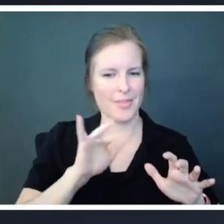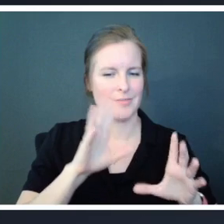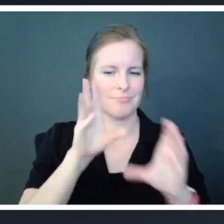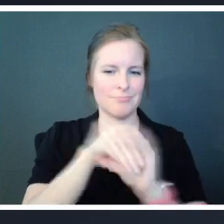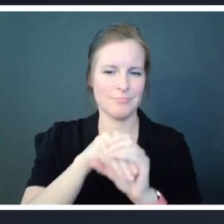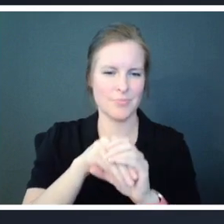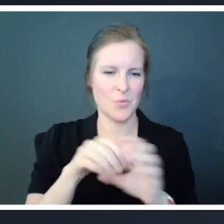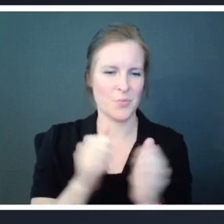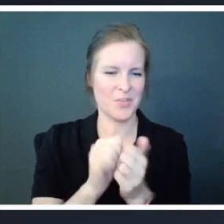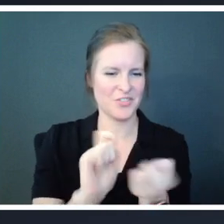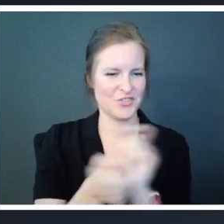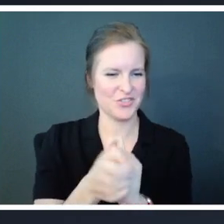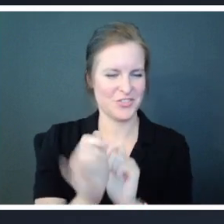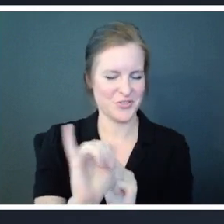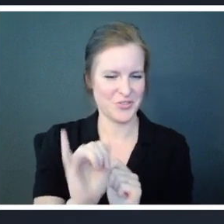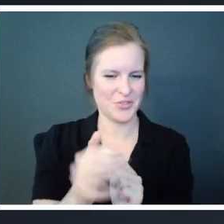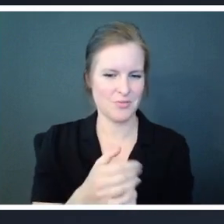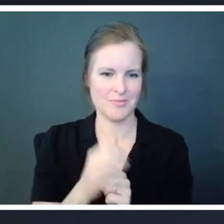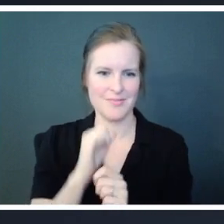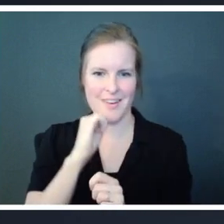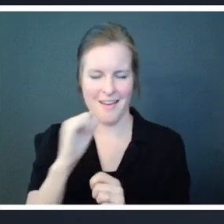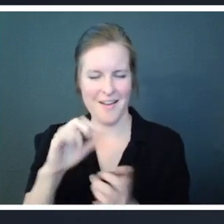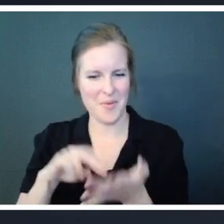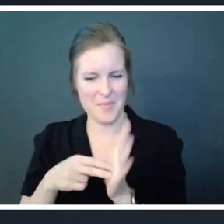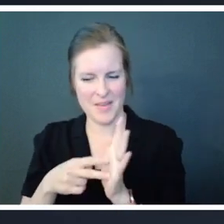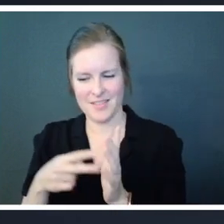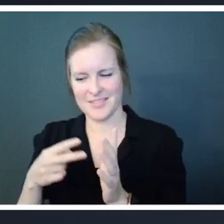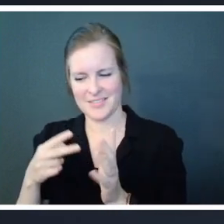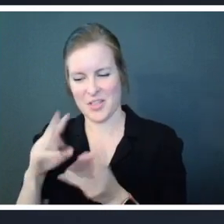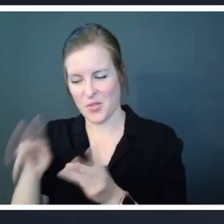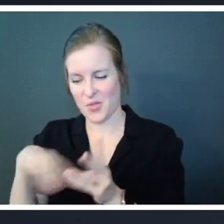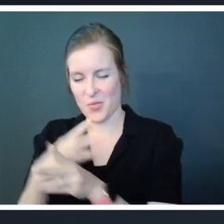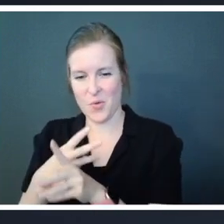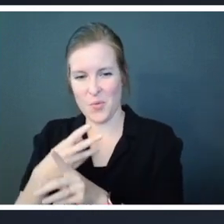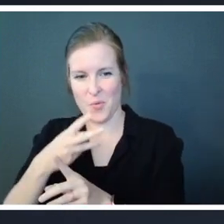mean that global warming isn't happening. It just means that all, you know, these other issues that